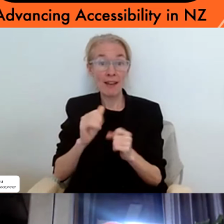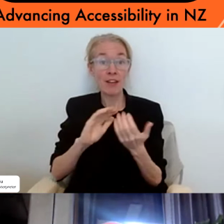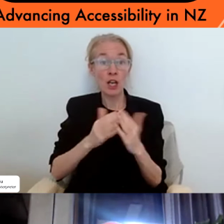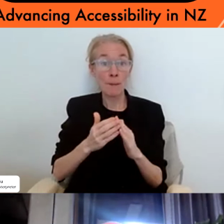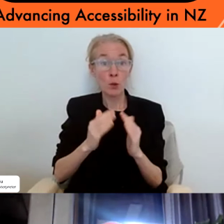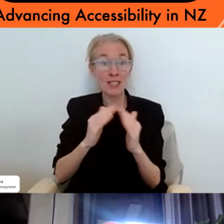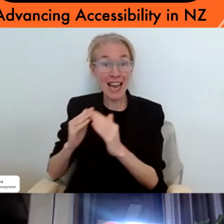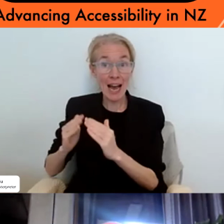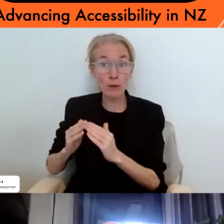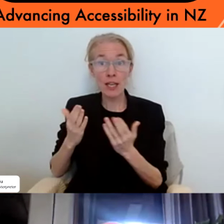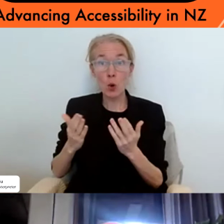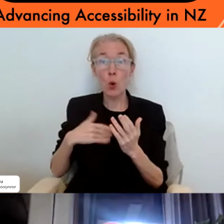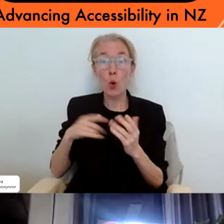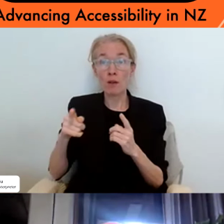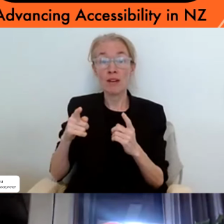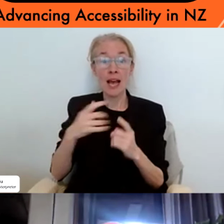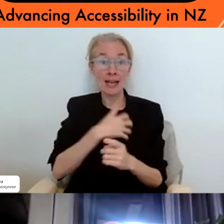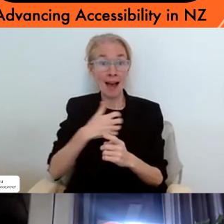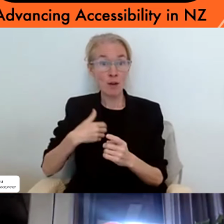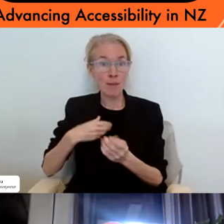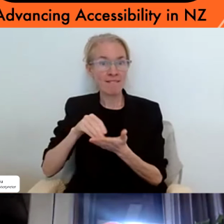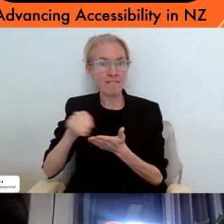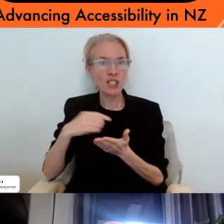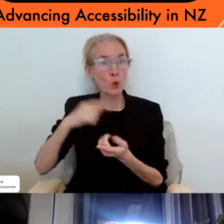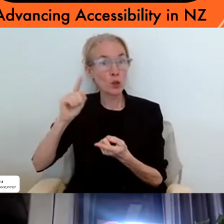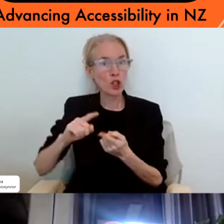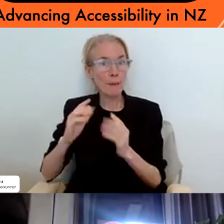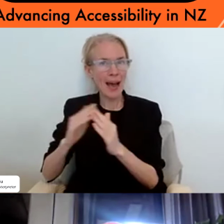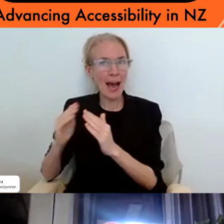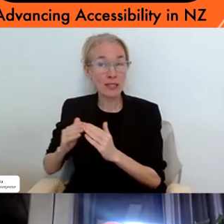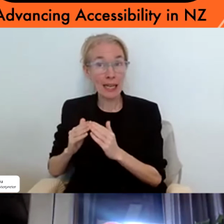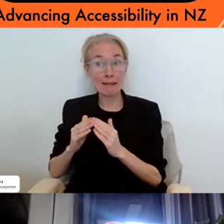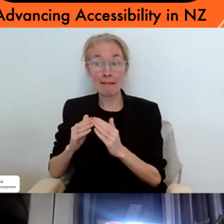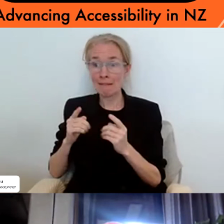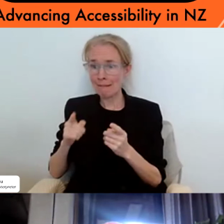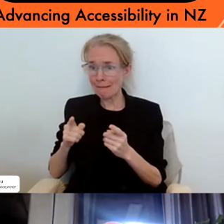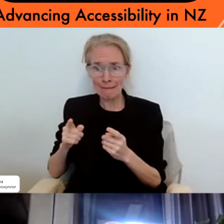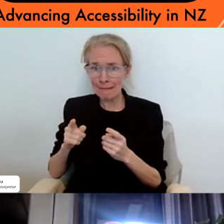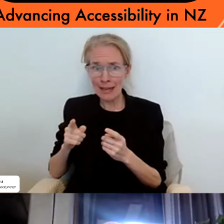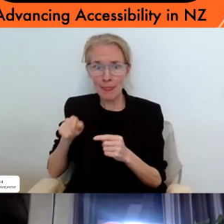people, because they can no longer manage the lift. Then that's your